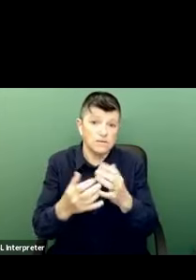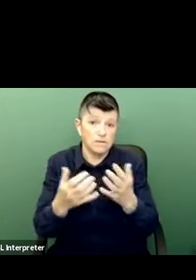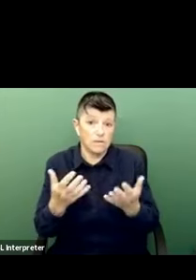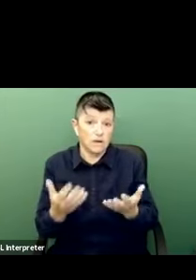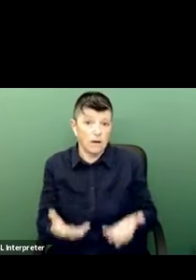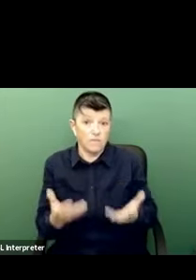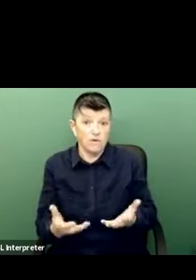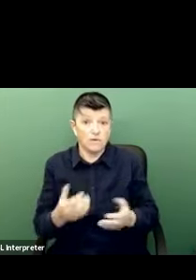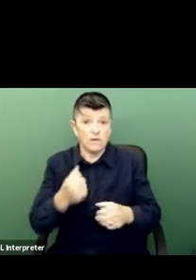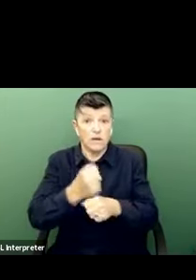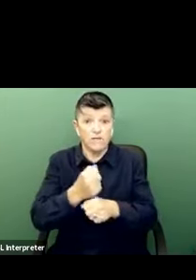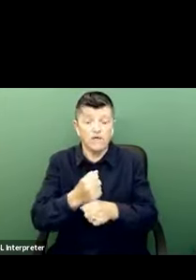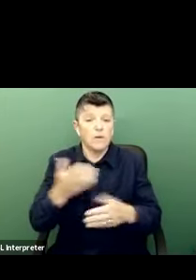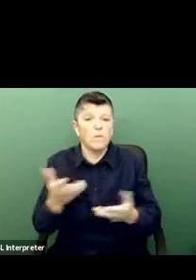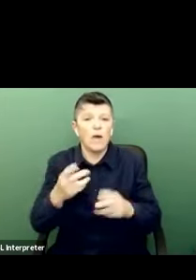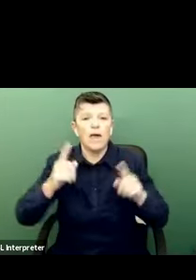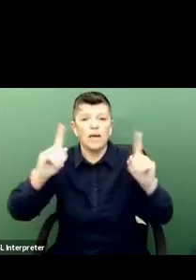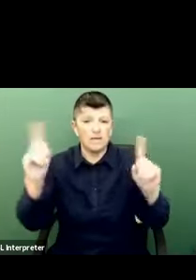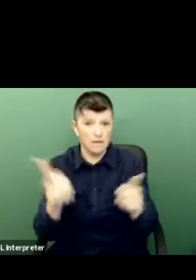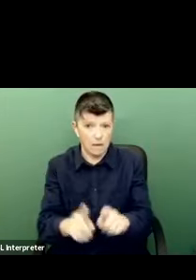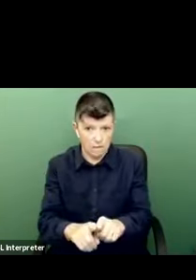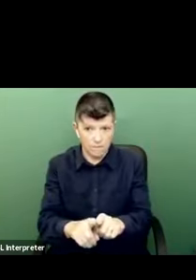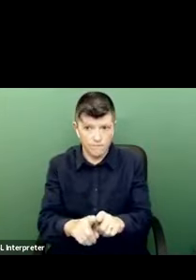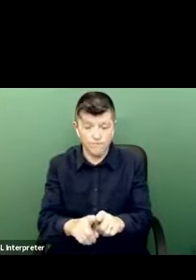from each other which influences our actions. If a government is